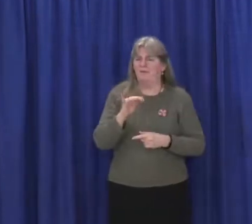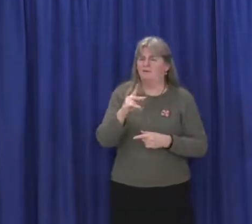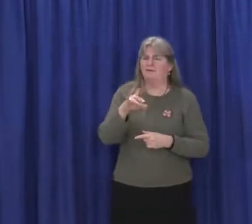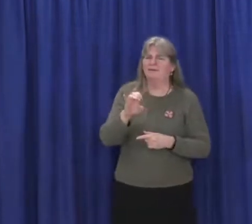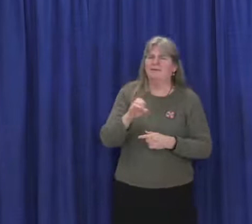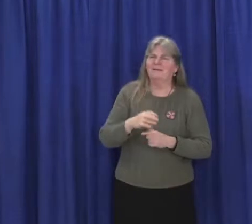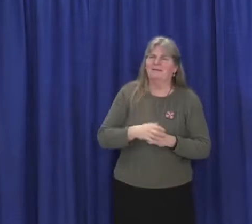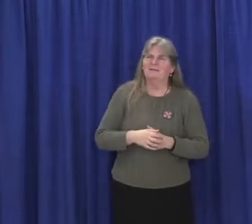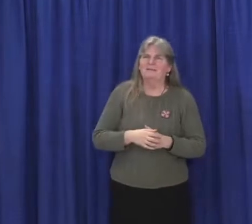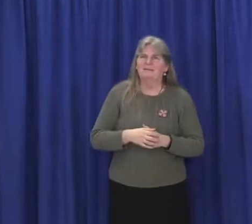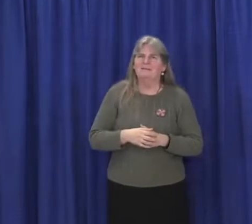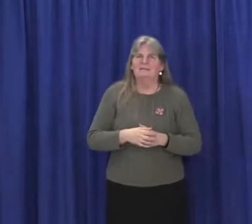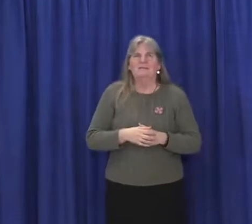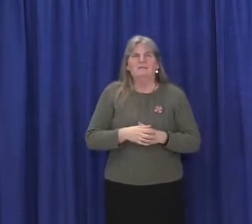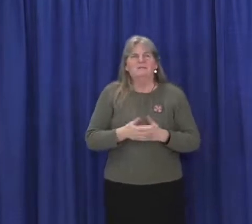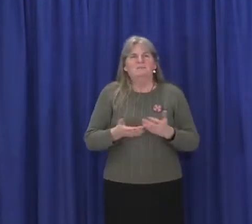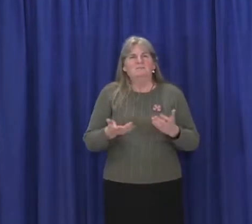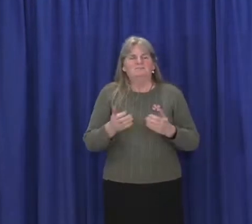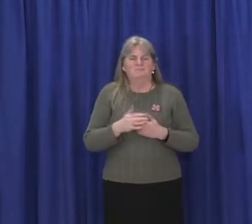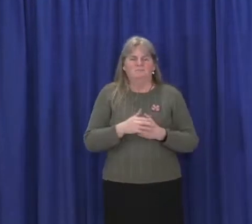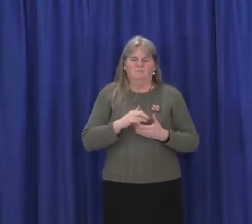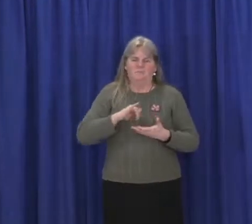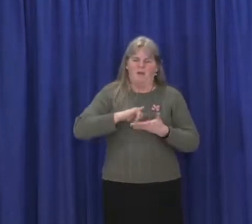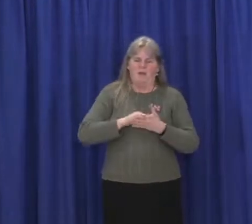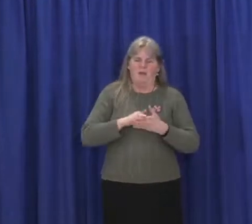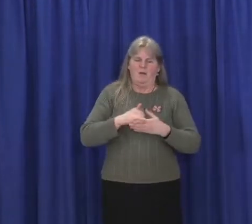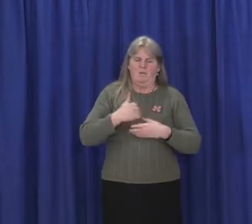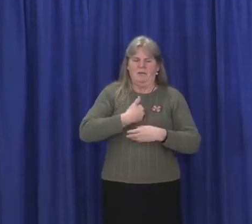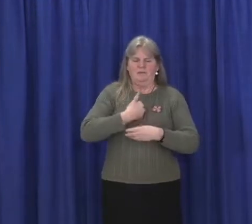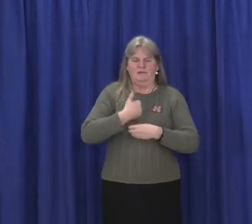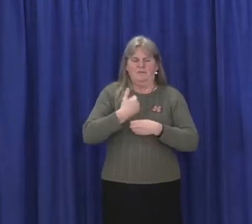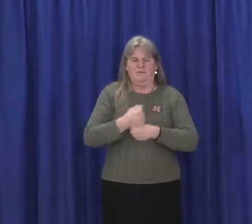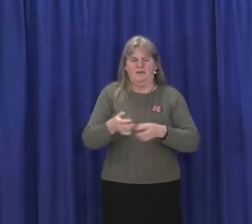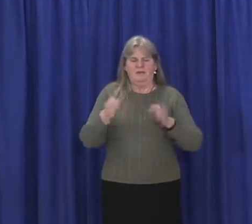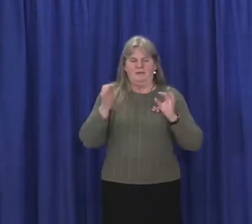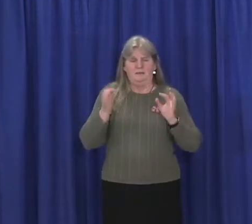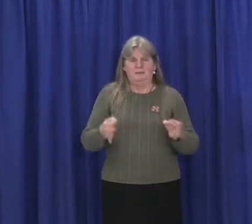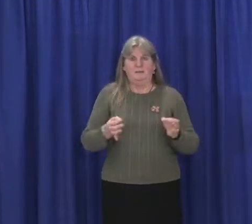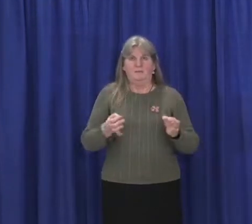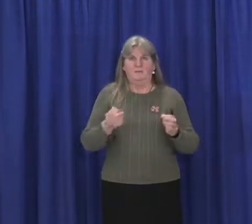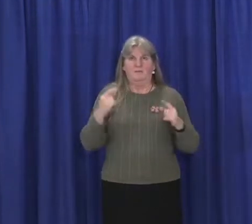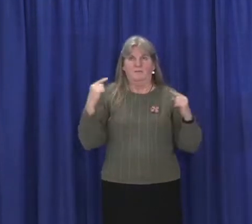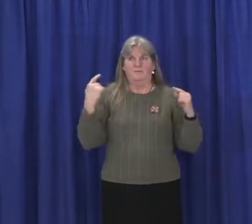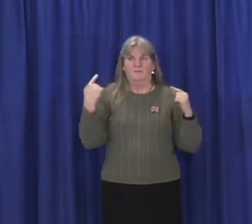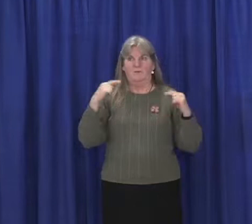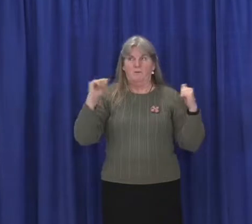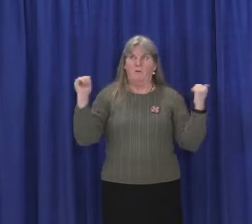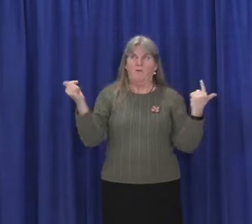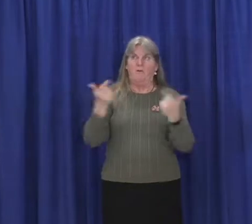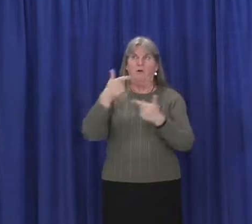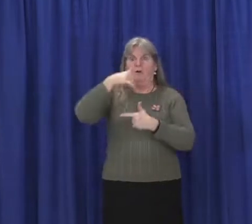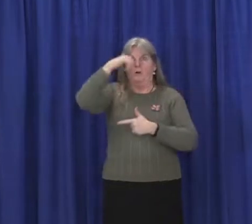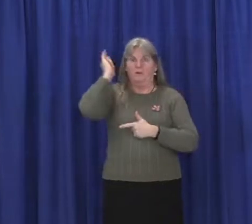the answer to this question, that is how do I make a diagnosis at a population level, based on all the different tests that we're doing, all the different